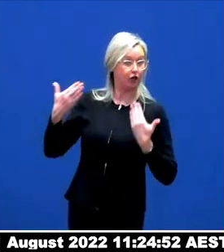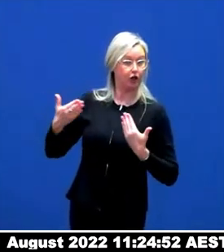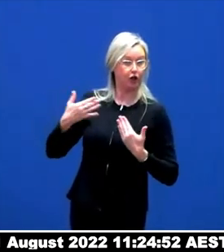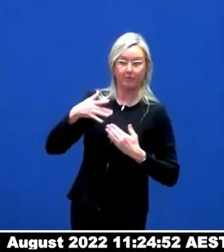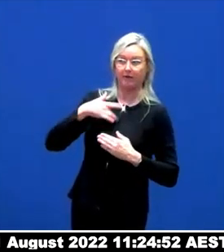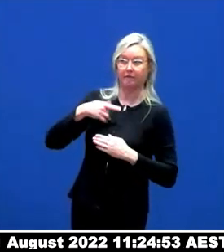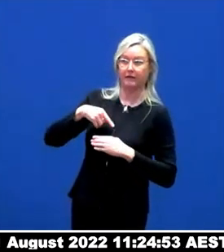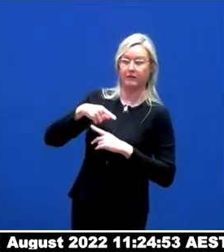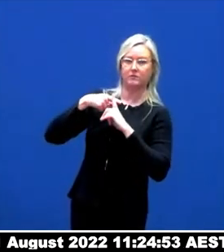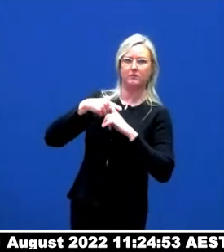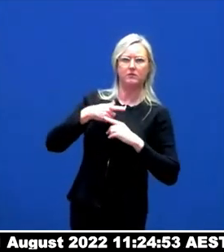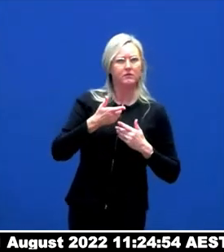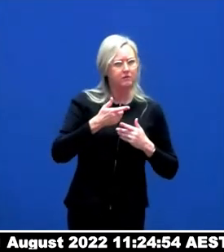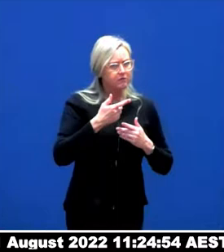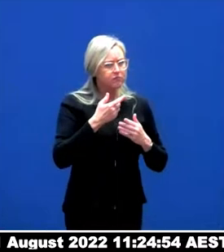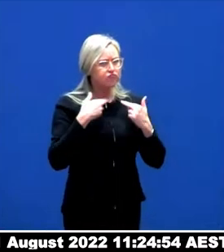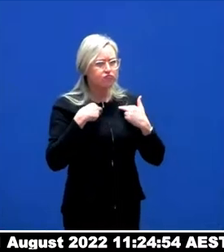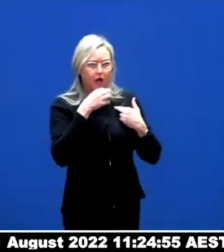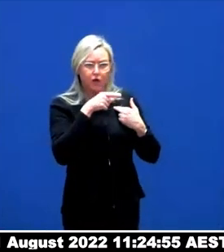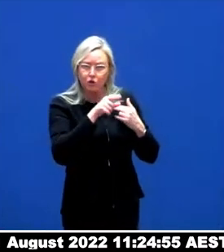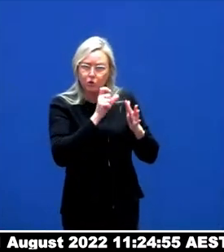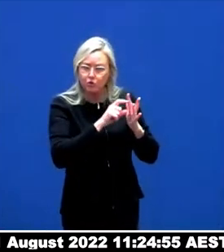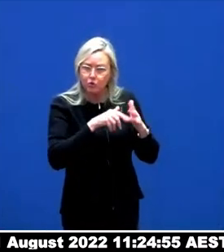Did you do anything about that, like, you know, who did you go to talk to